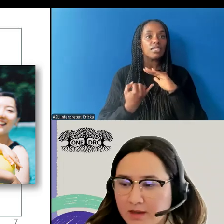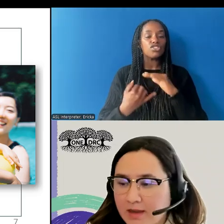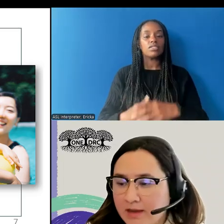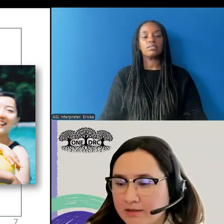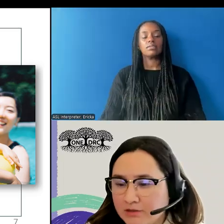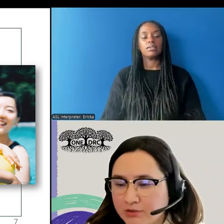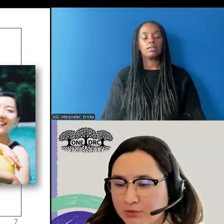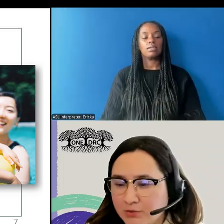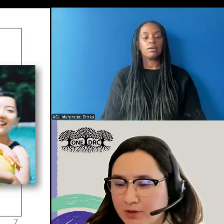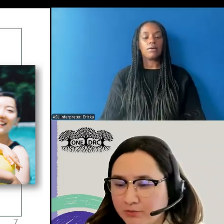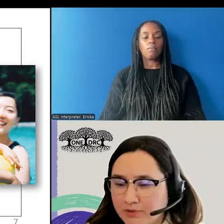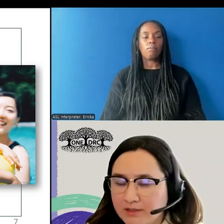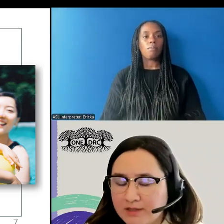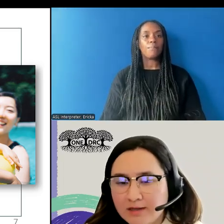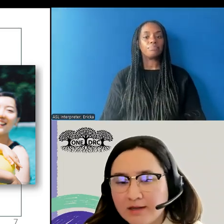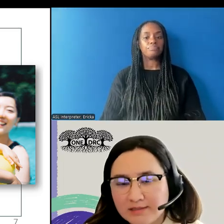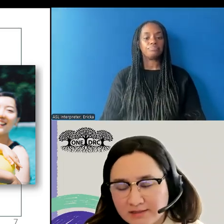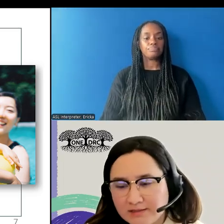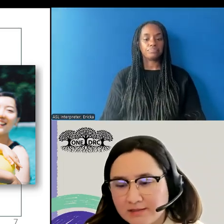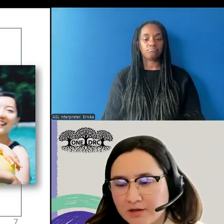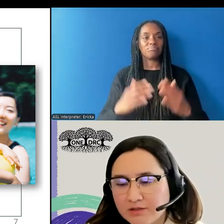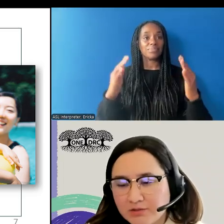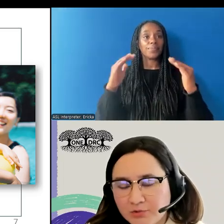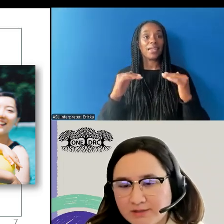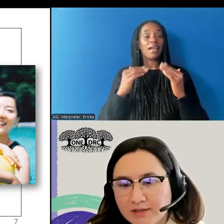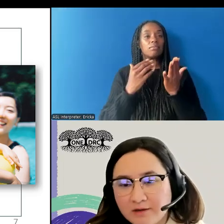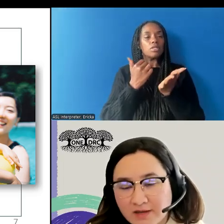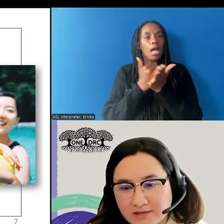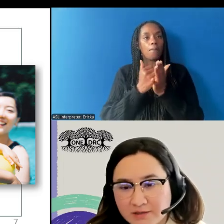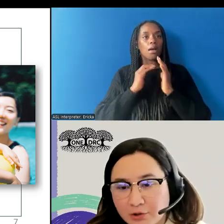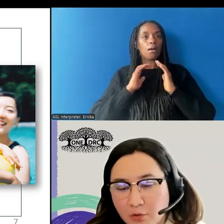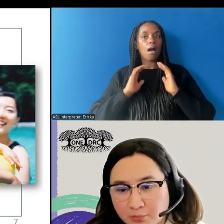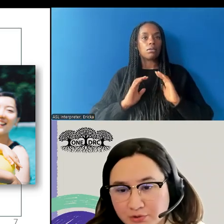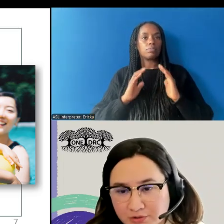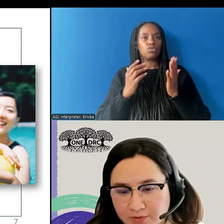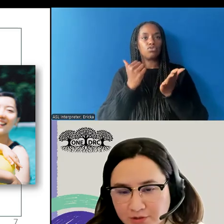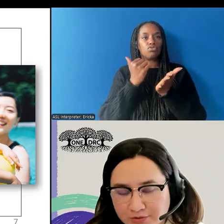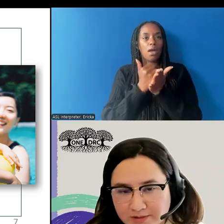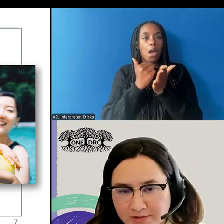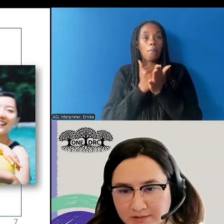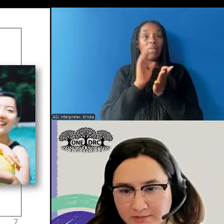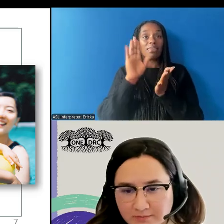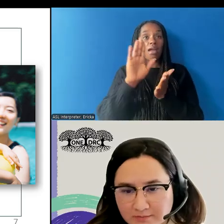And to really assist consumers in advancing their own personal interest.